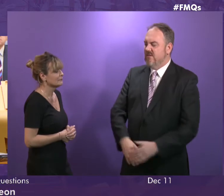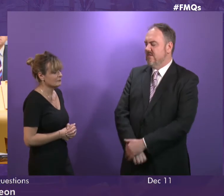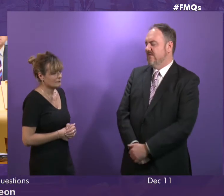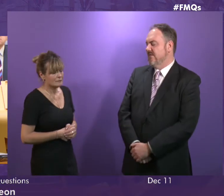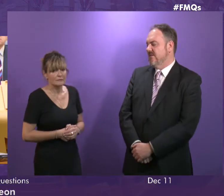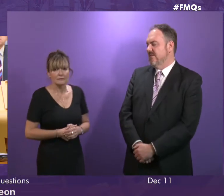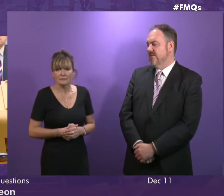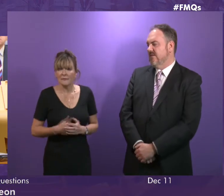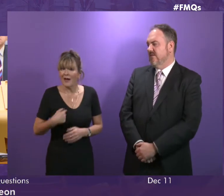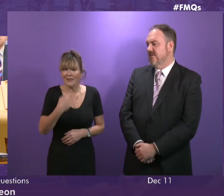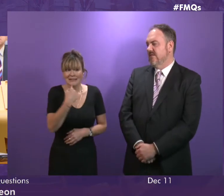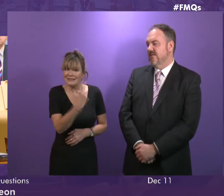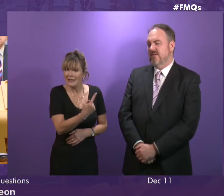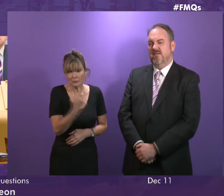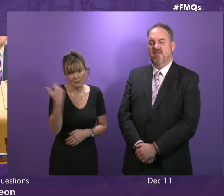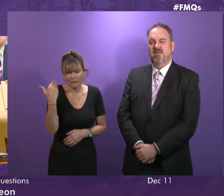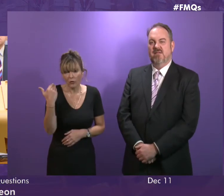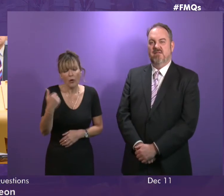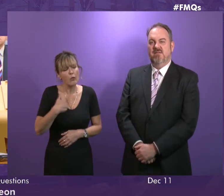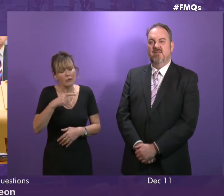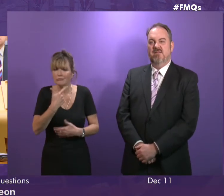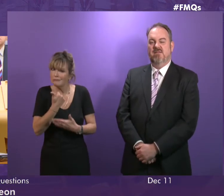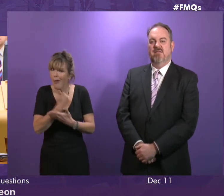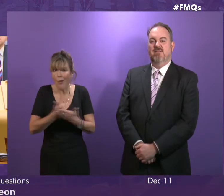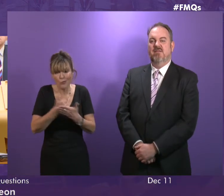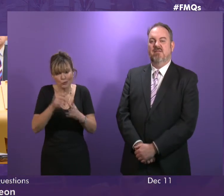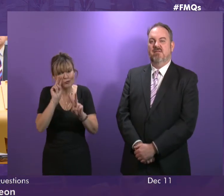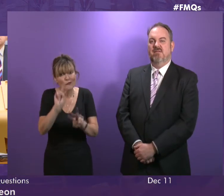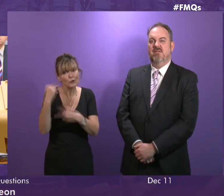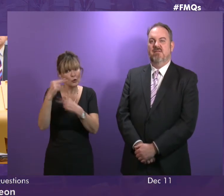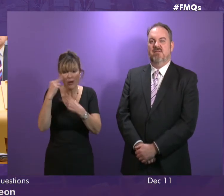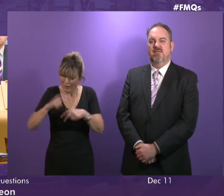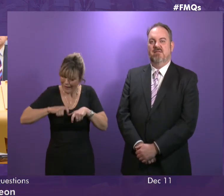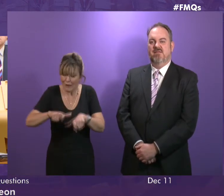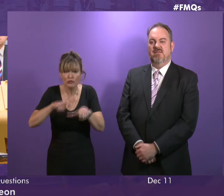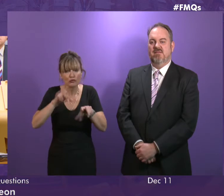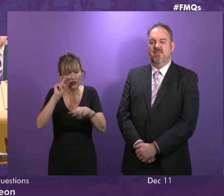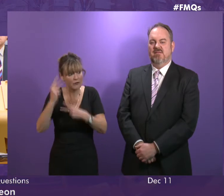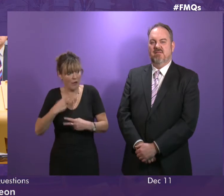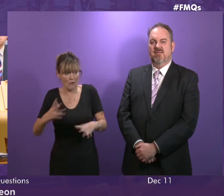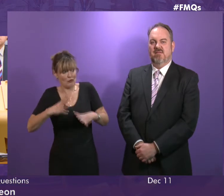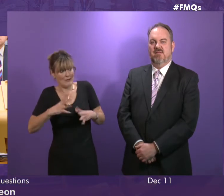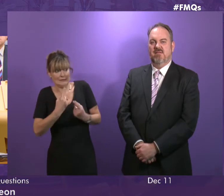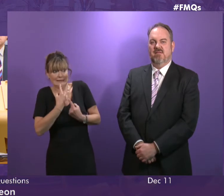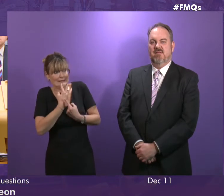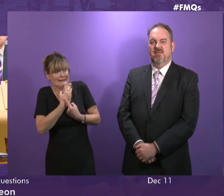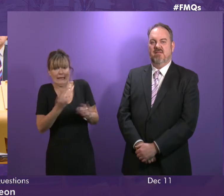We keep this matter under review and will continue to do so. As I have said—this recognises